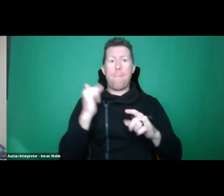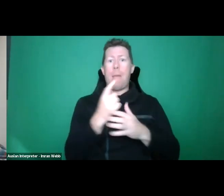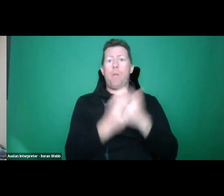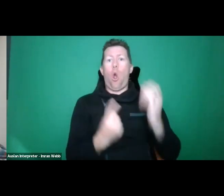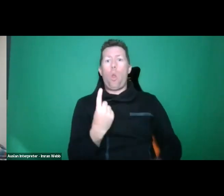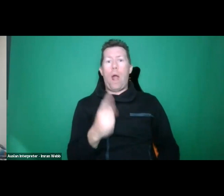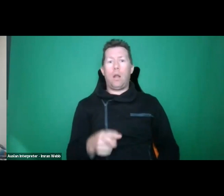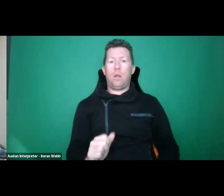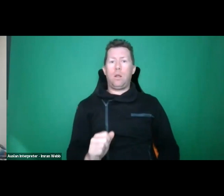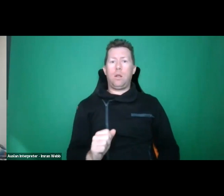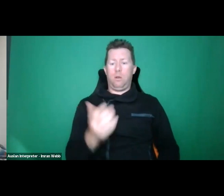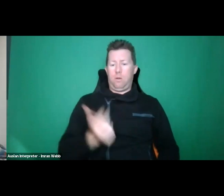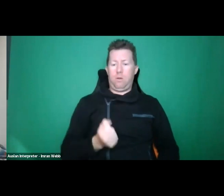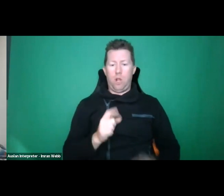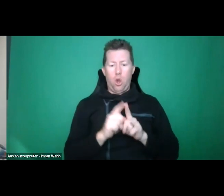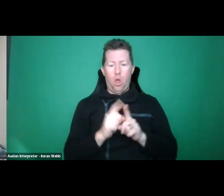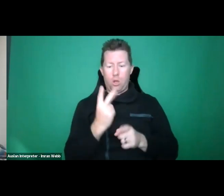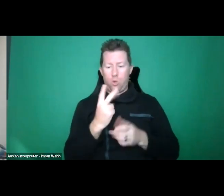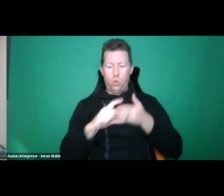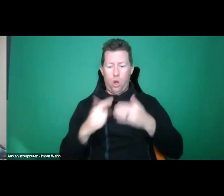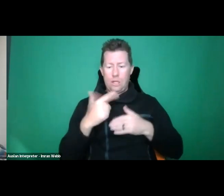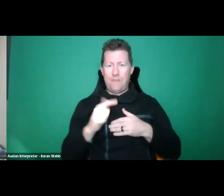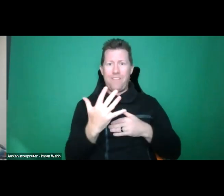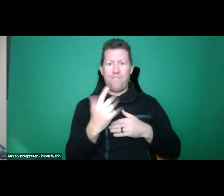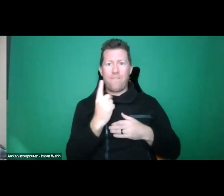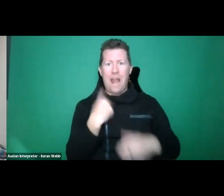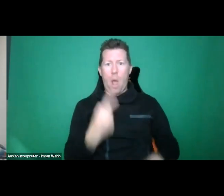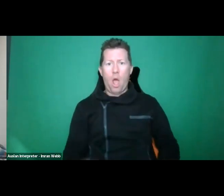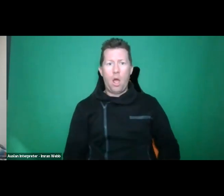earning as little as $2.75 in